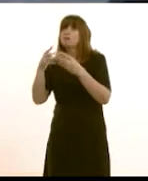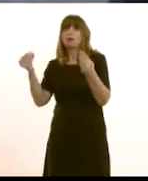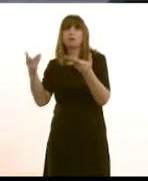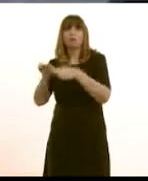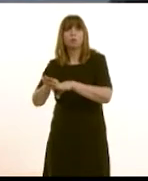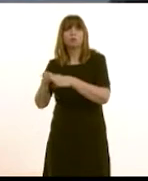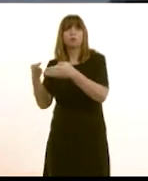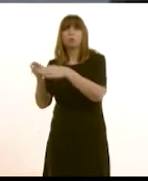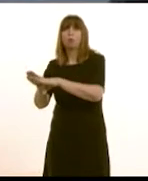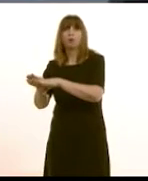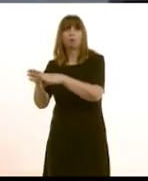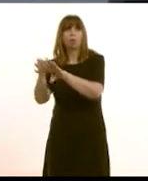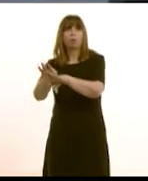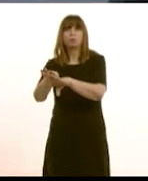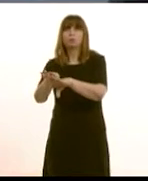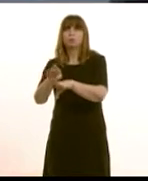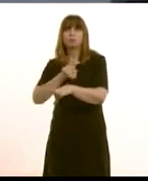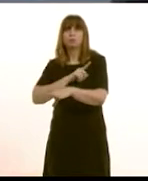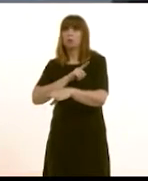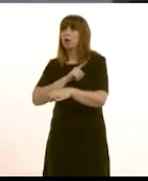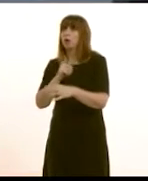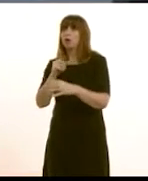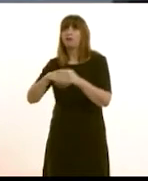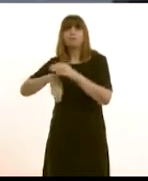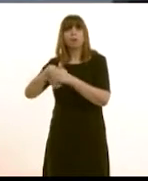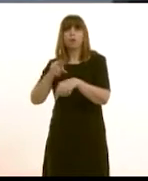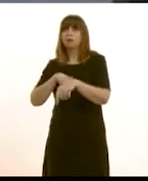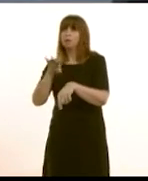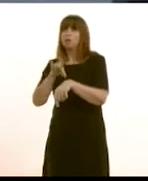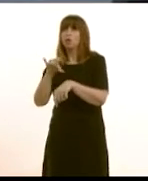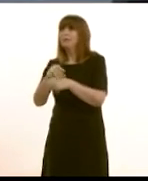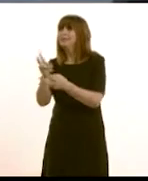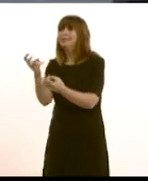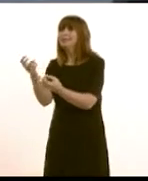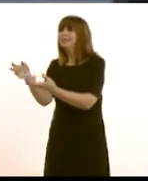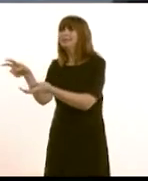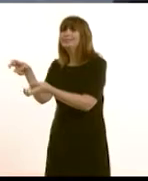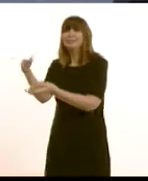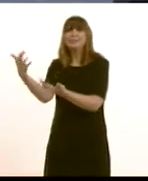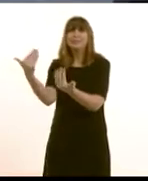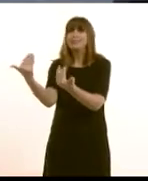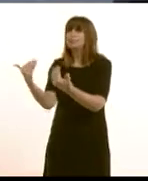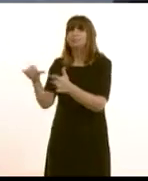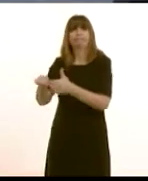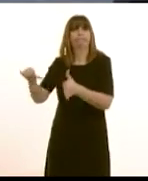an inability to recruit full-time GPs, or difficulties in accessing locum coverófor